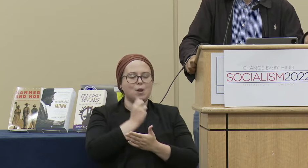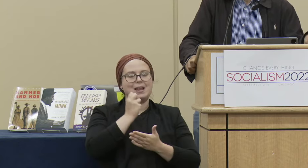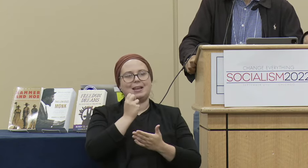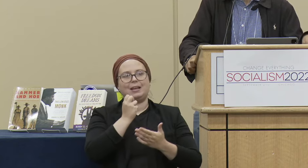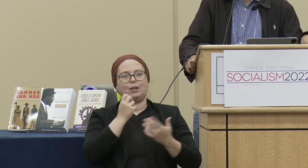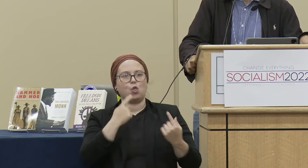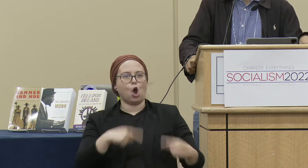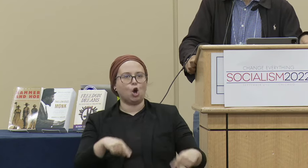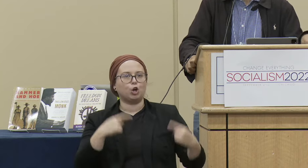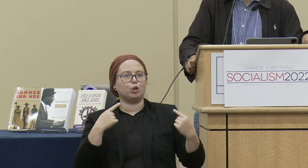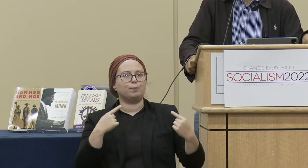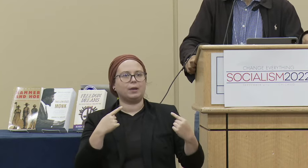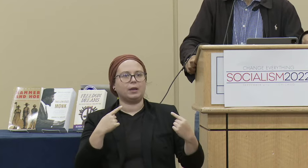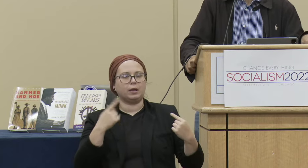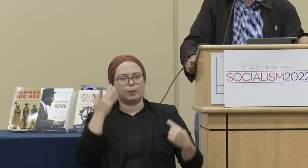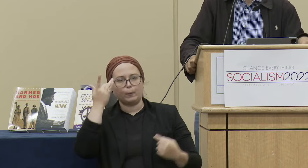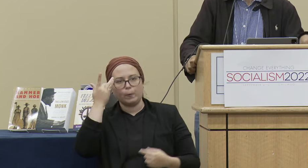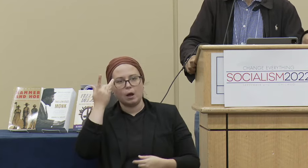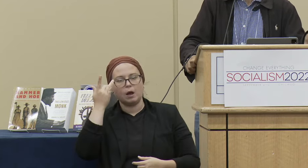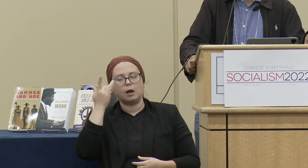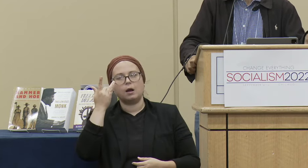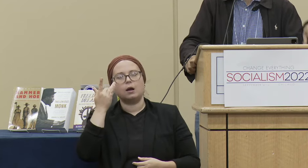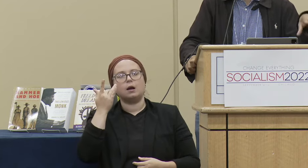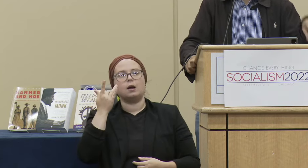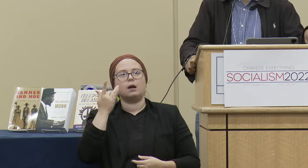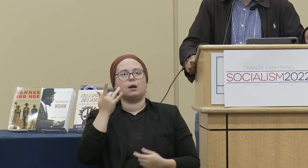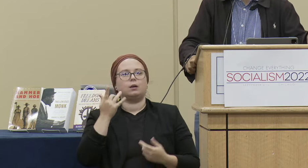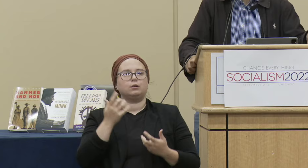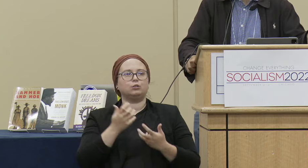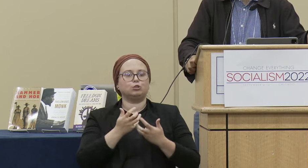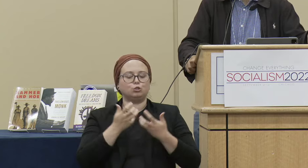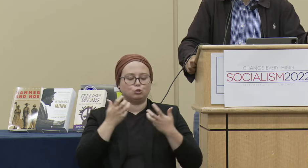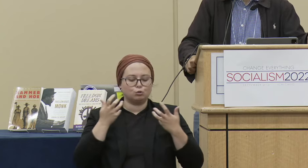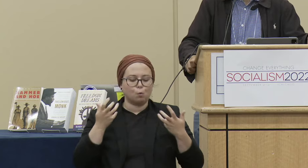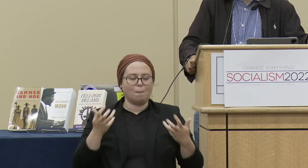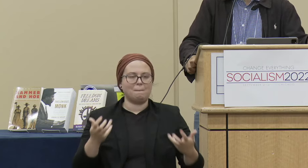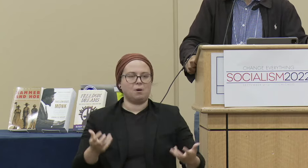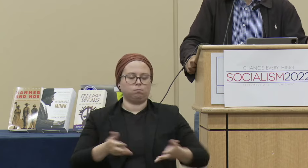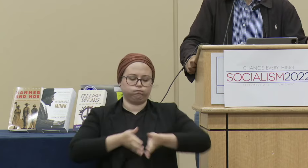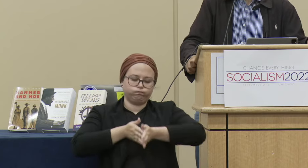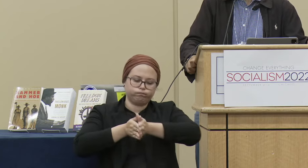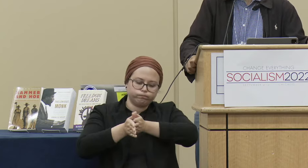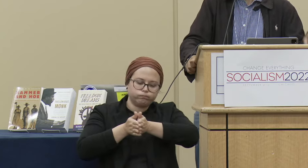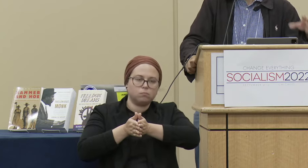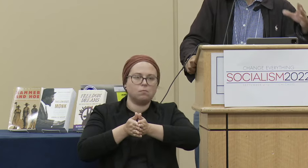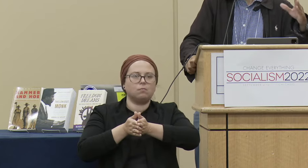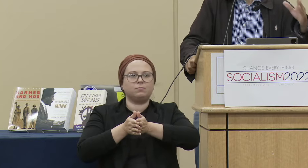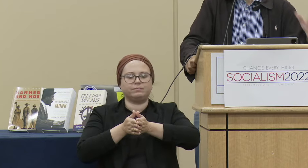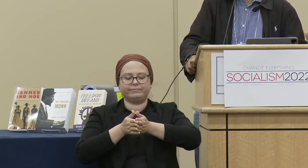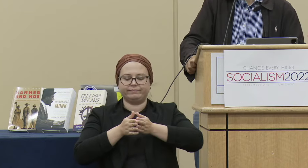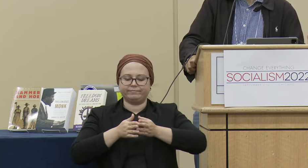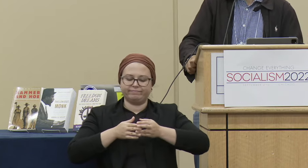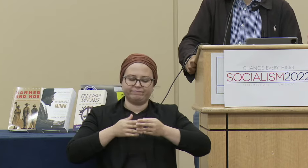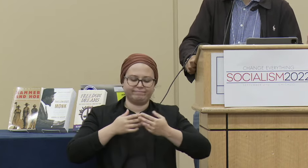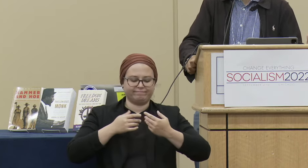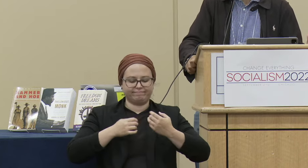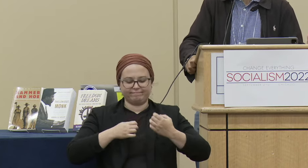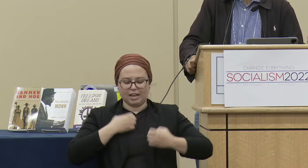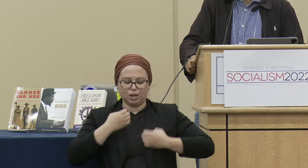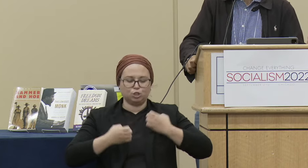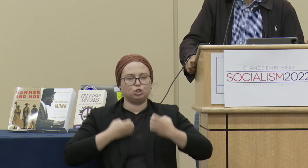never succeed in winning the argument because there's such